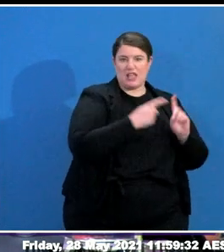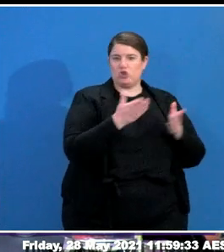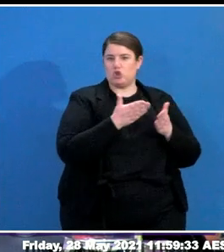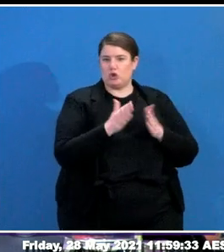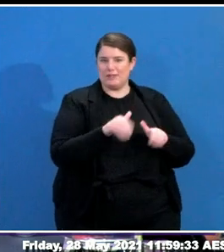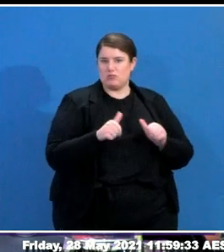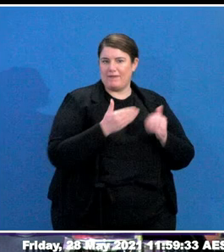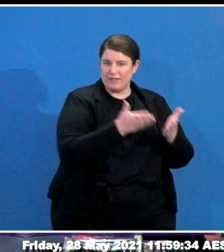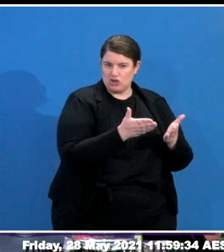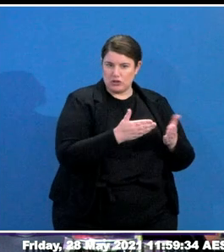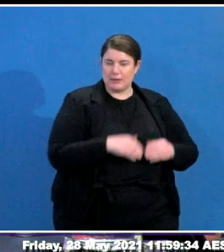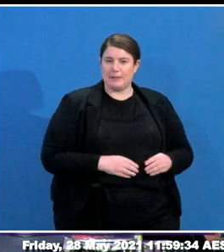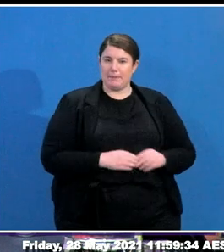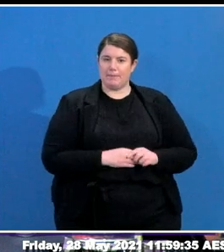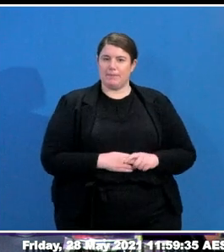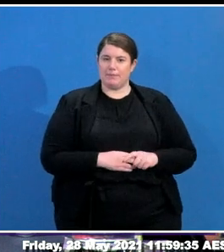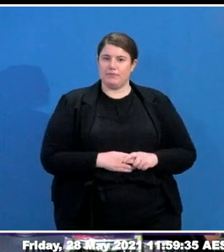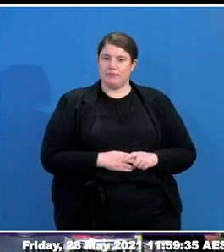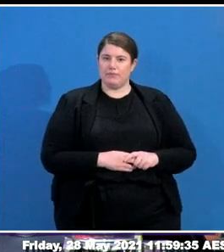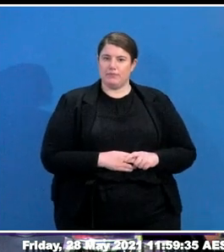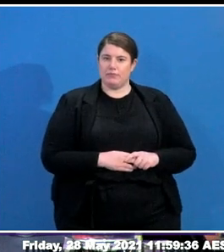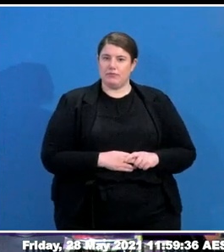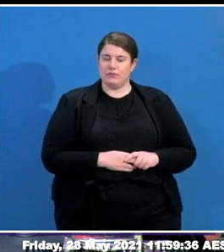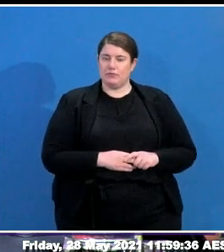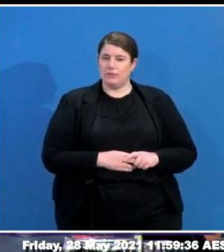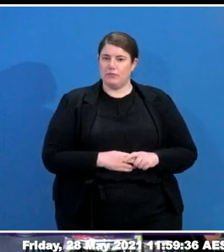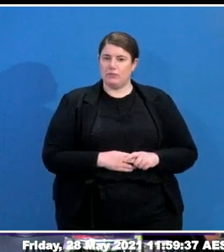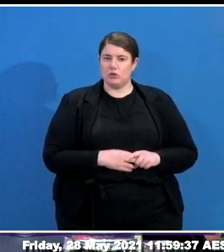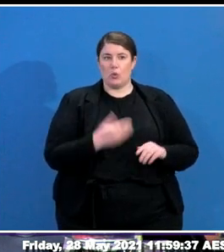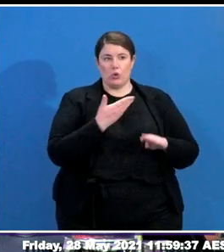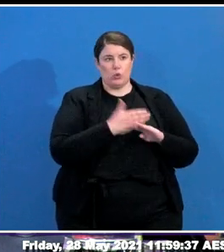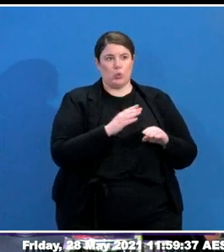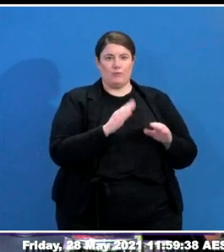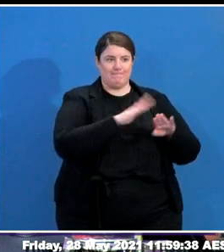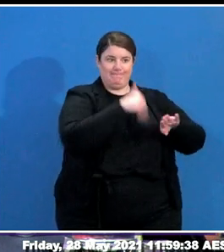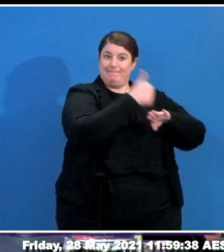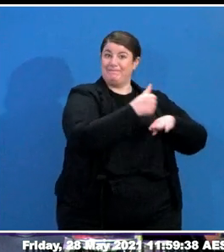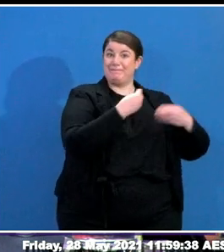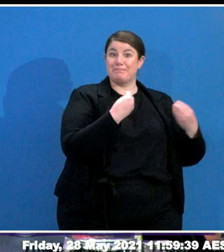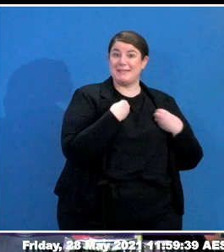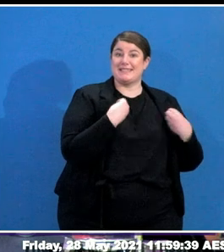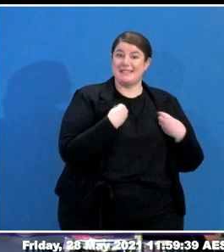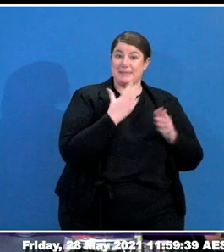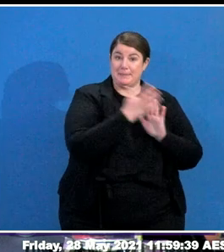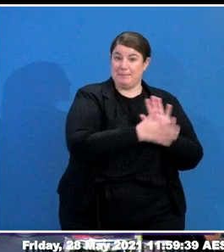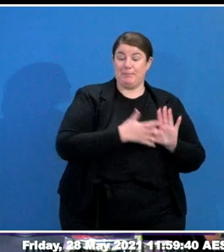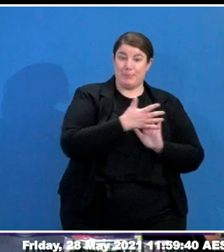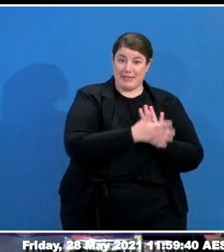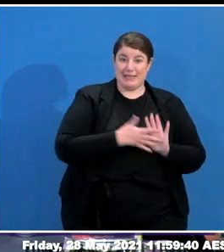So would this relatively new action, would that mean that there would be